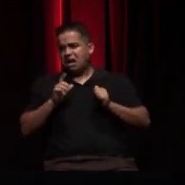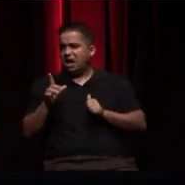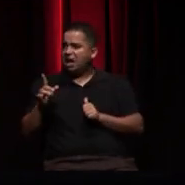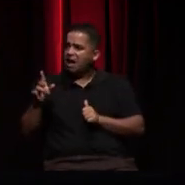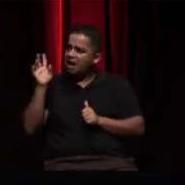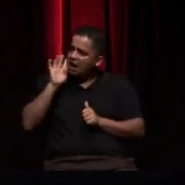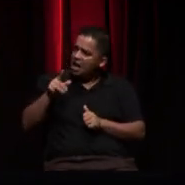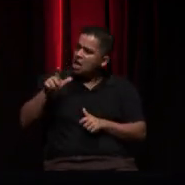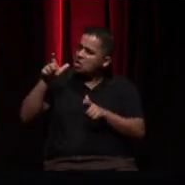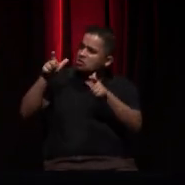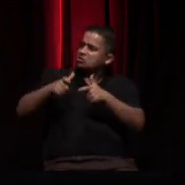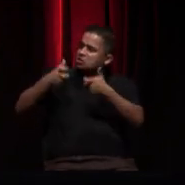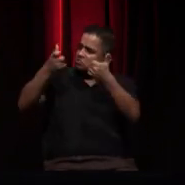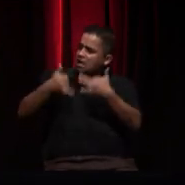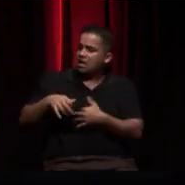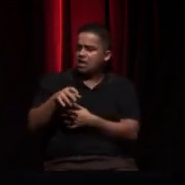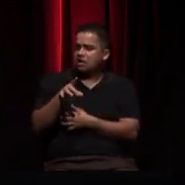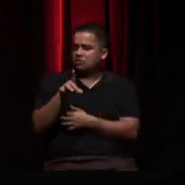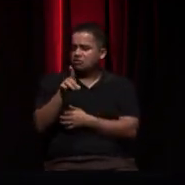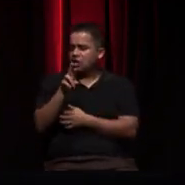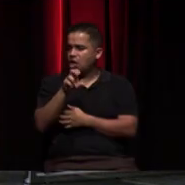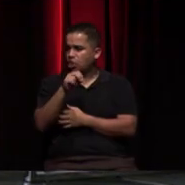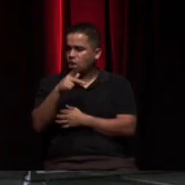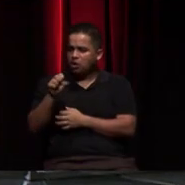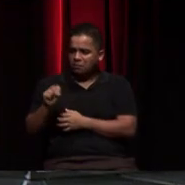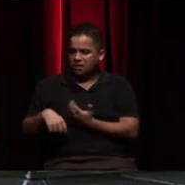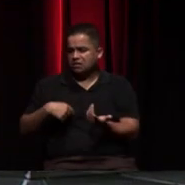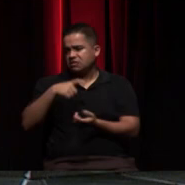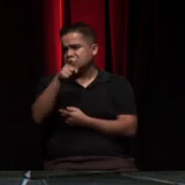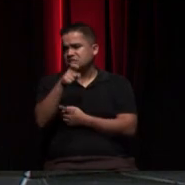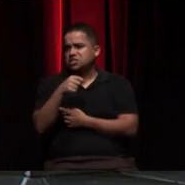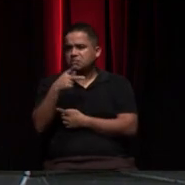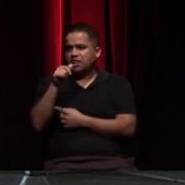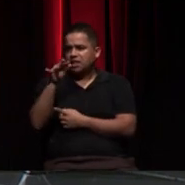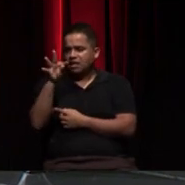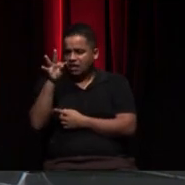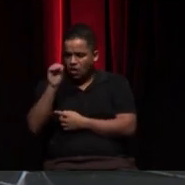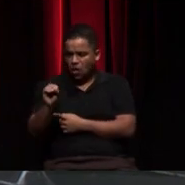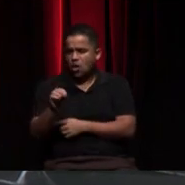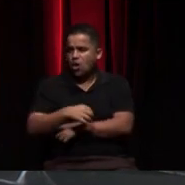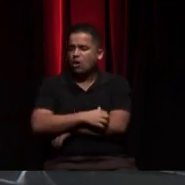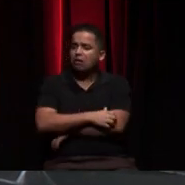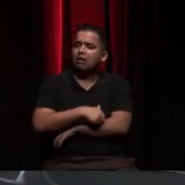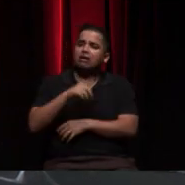Only two drops are missing: XPTO, must be amazing.” And at the end you find out what it’s all about.